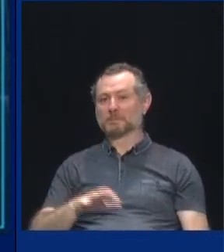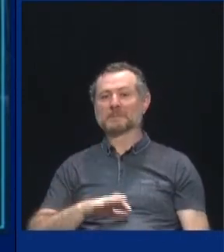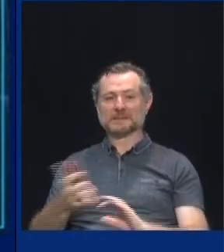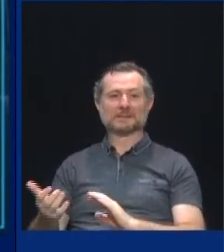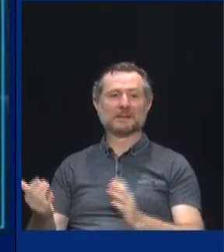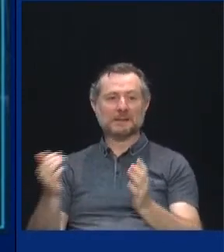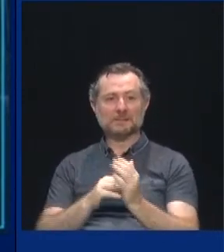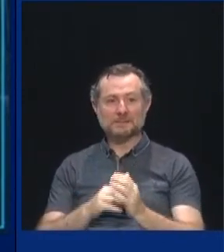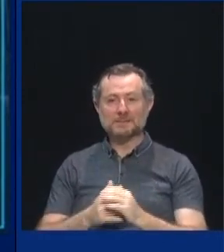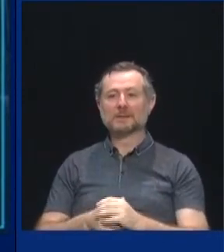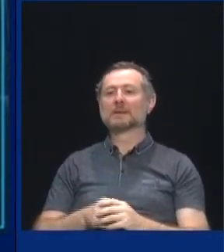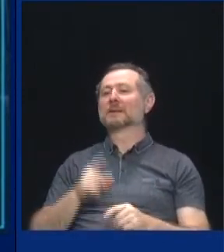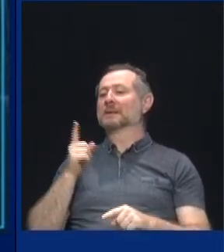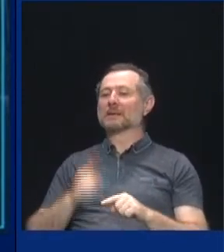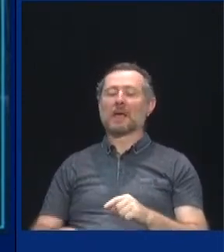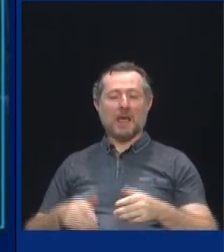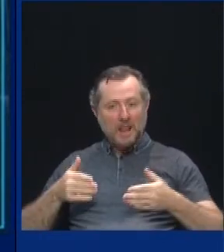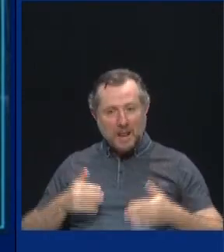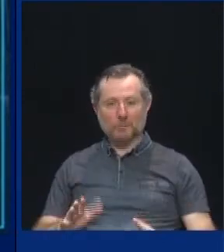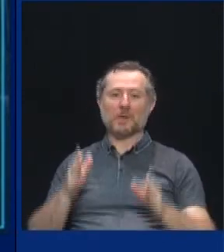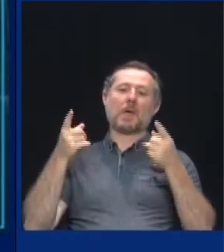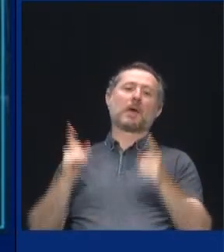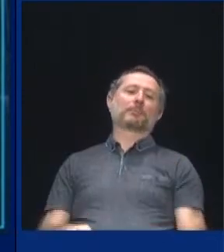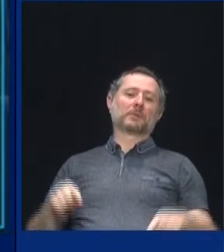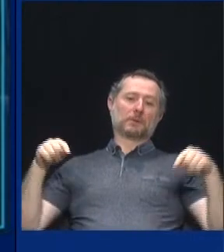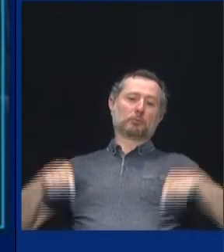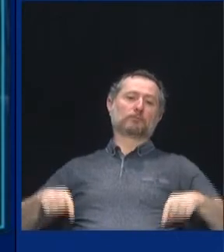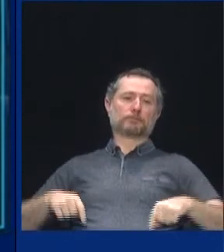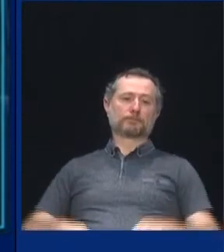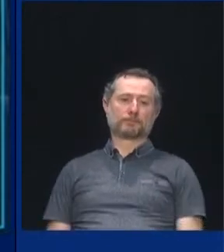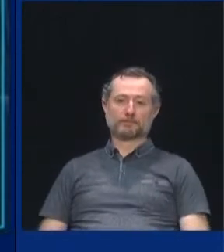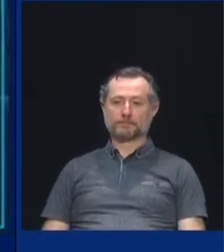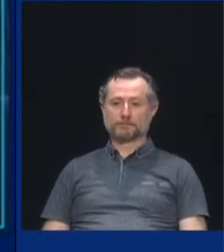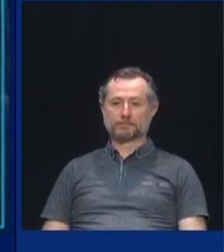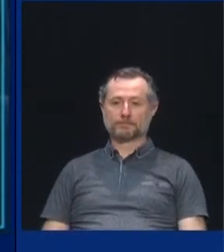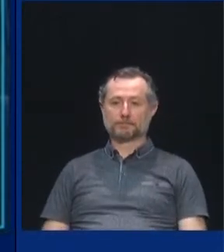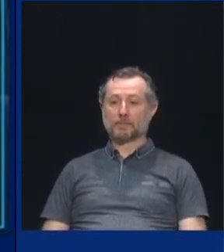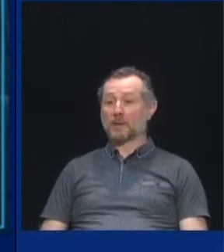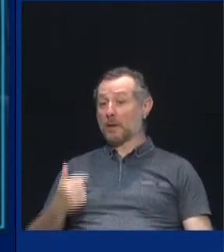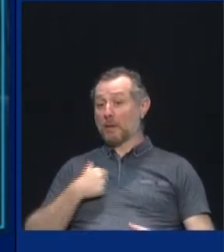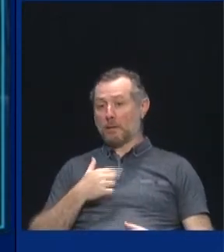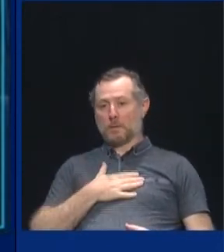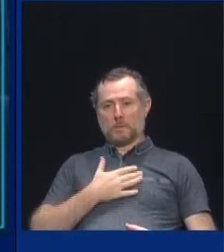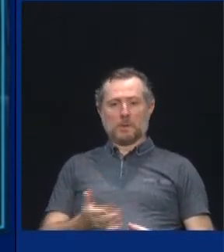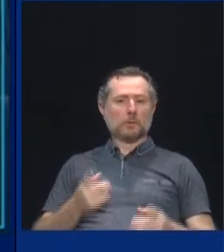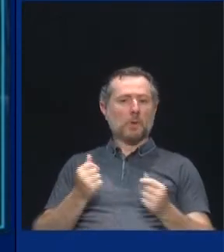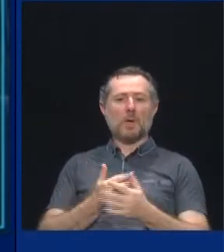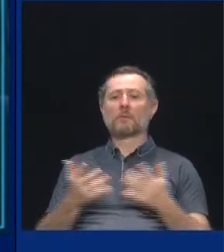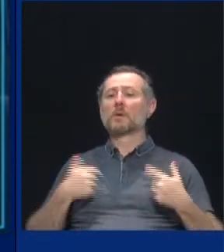NUMBERS GO UP. AND THAT IS A LARGE NUMBER. AND WE WILL LOSE LIVES. AND IT WILL BE DISRUPTIVE.